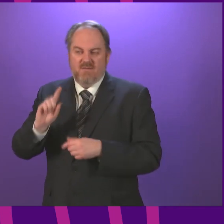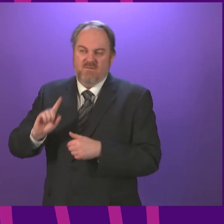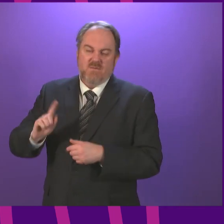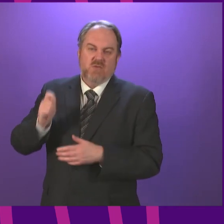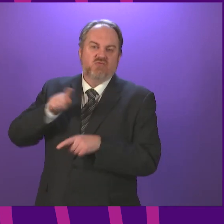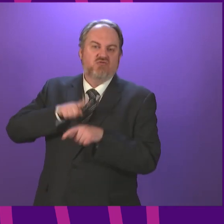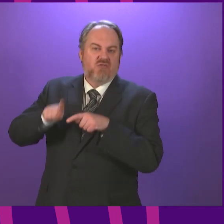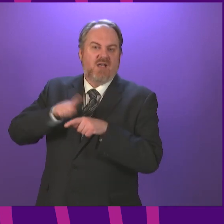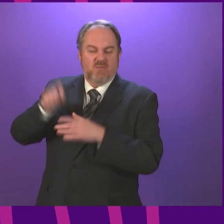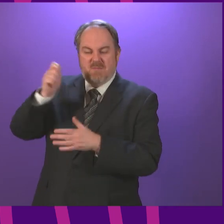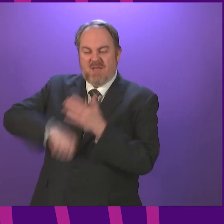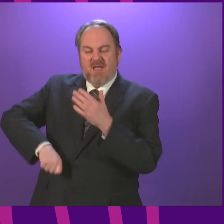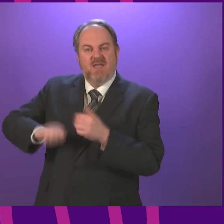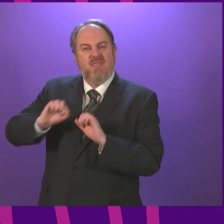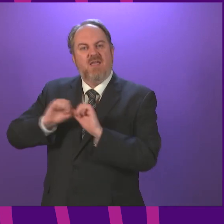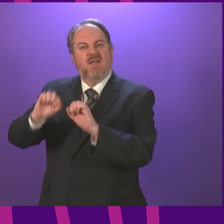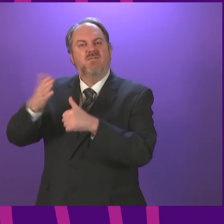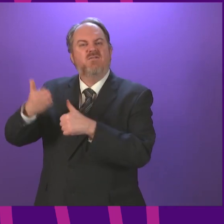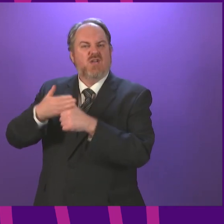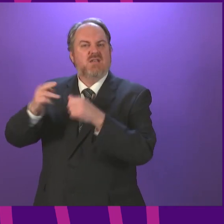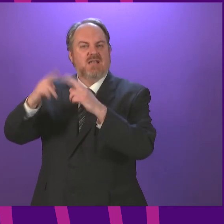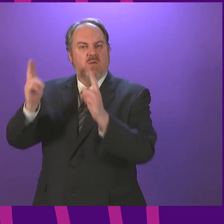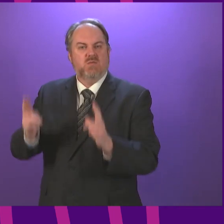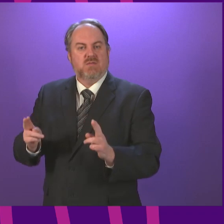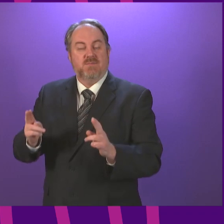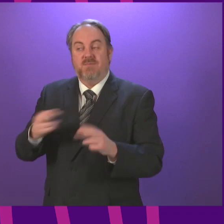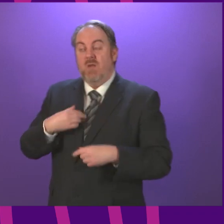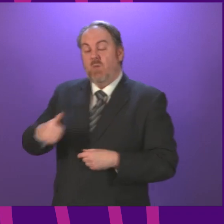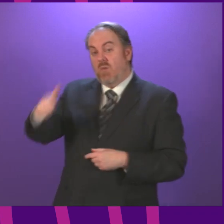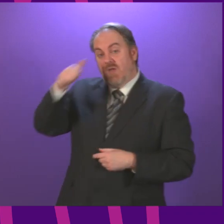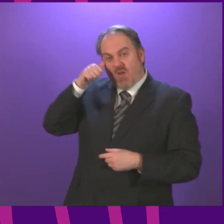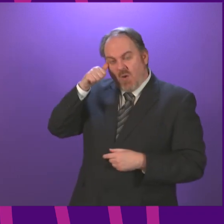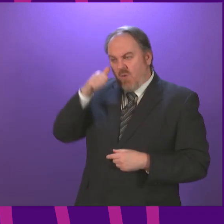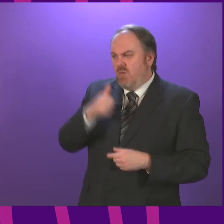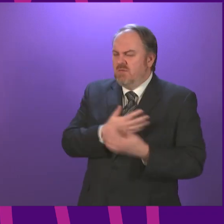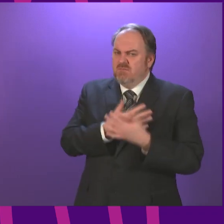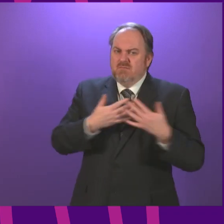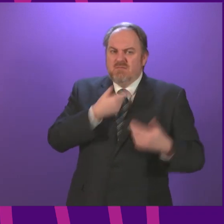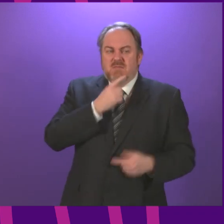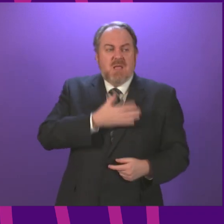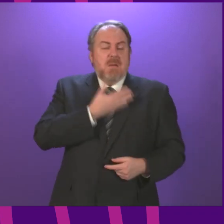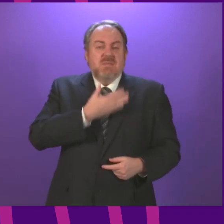I appreciate that those decisions are difficult for people who are directly affected by them.